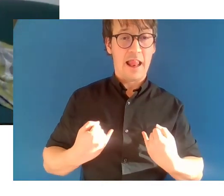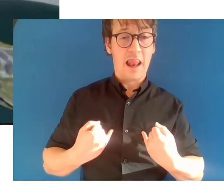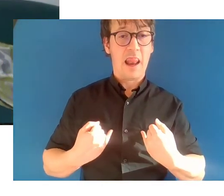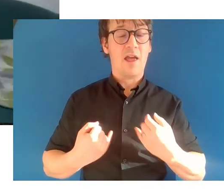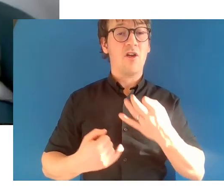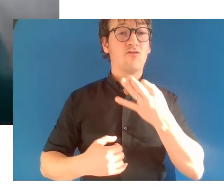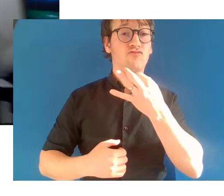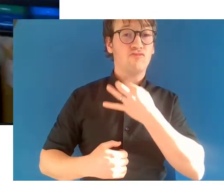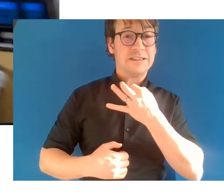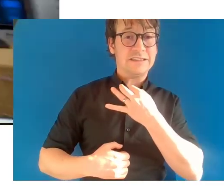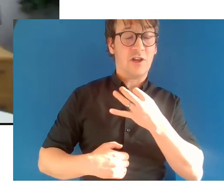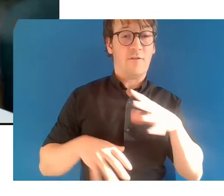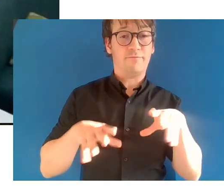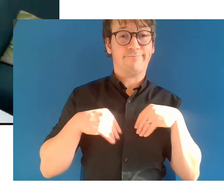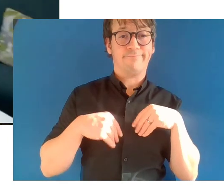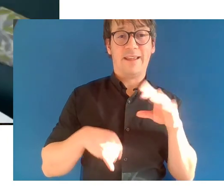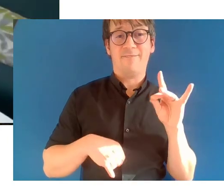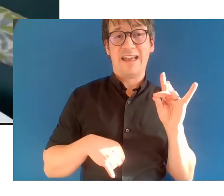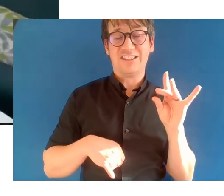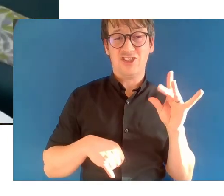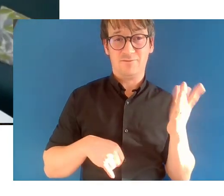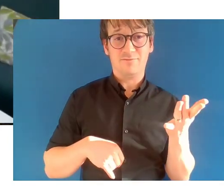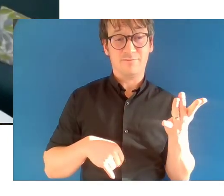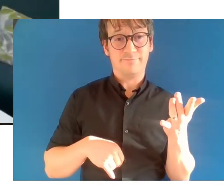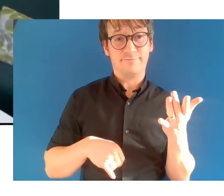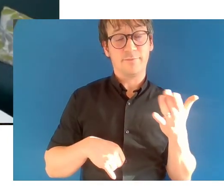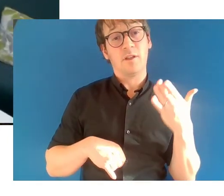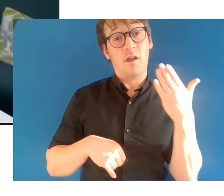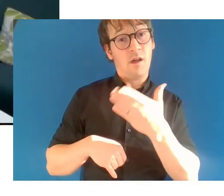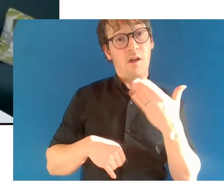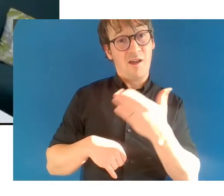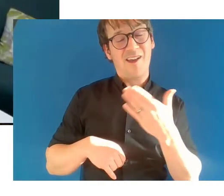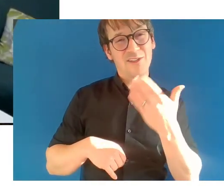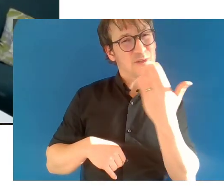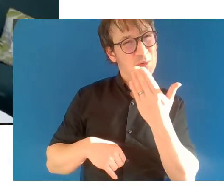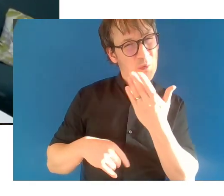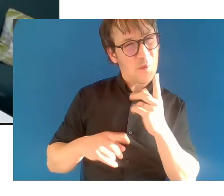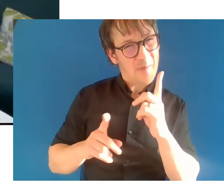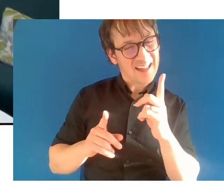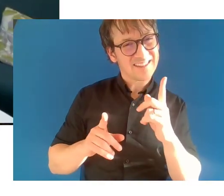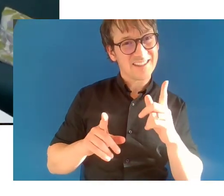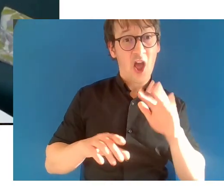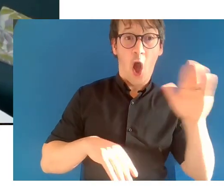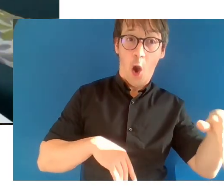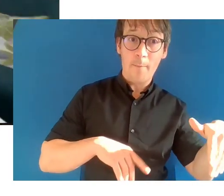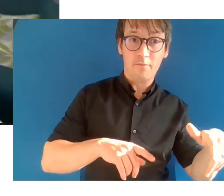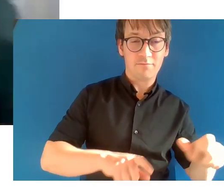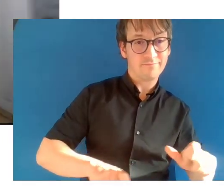vulnerable to getting infections can still attend school and move around the classroom